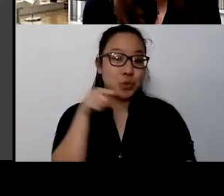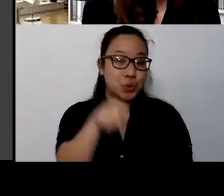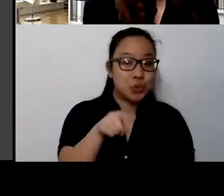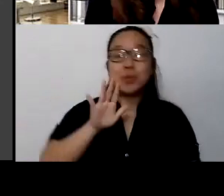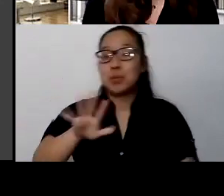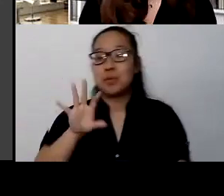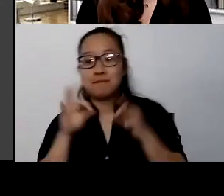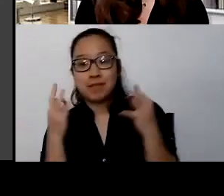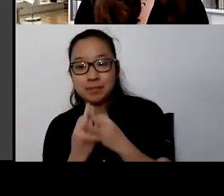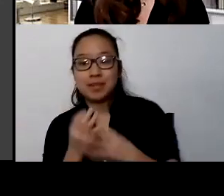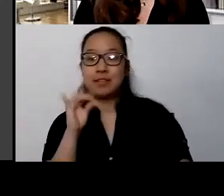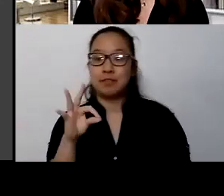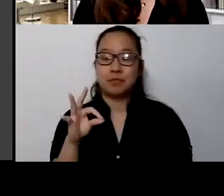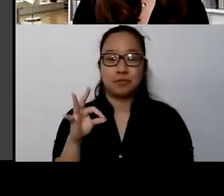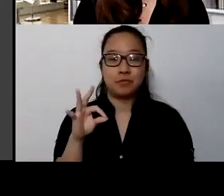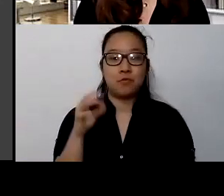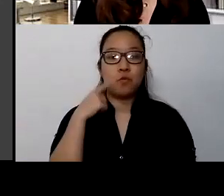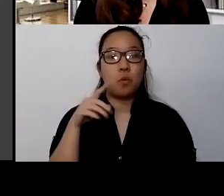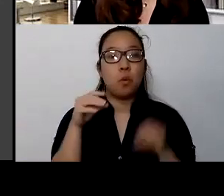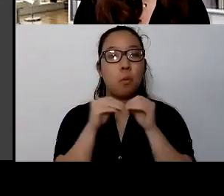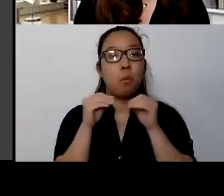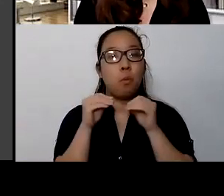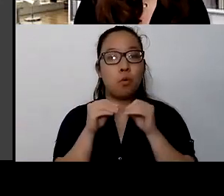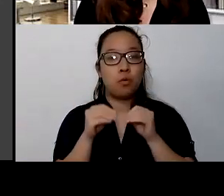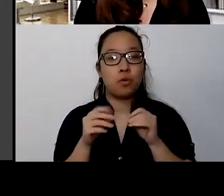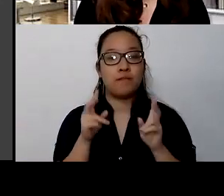we ask you to visit www.sno-isle.org/issuesthatmatter.